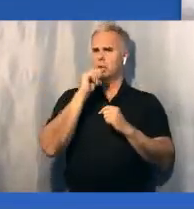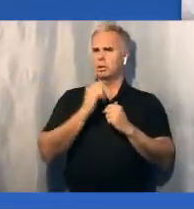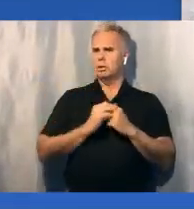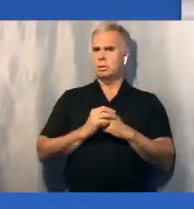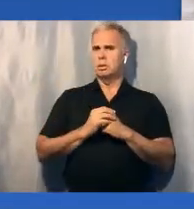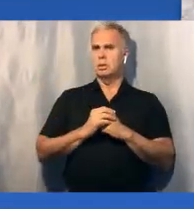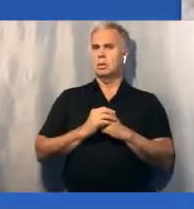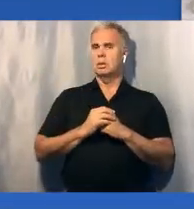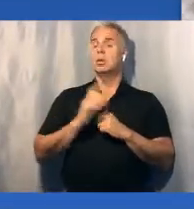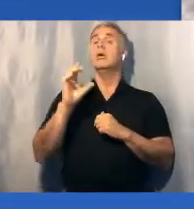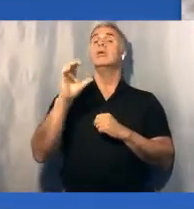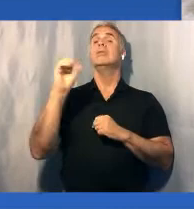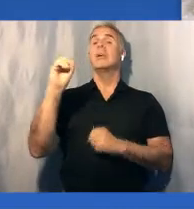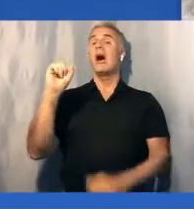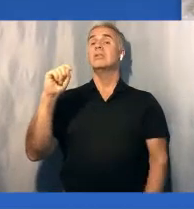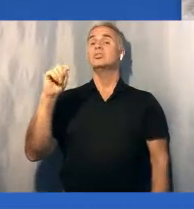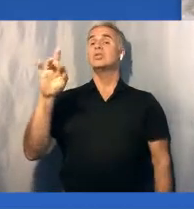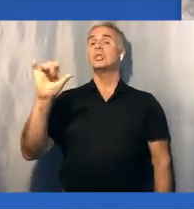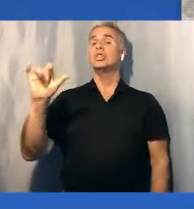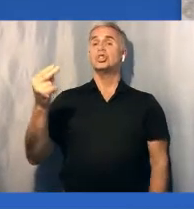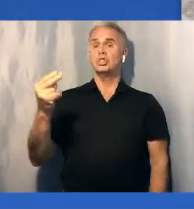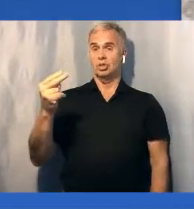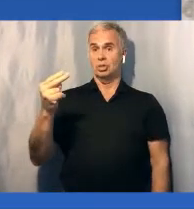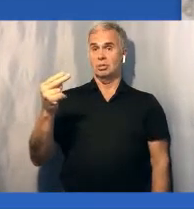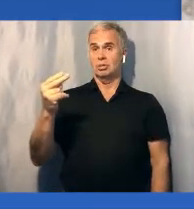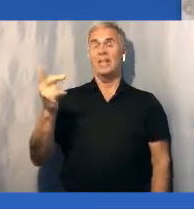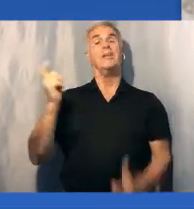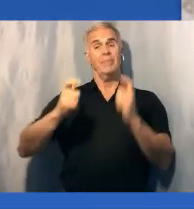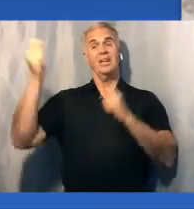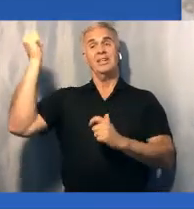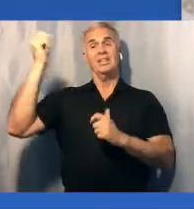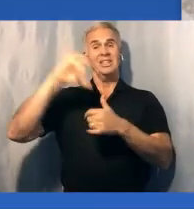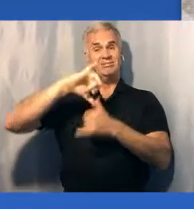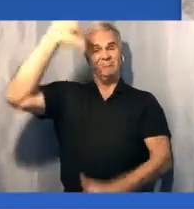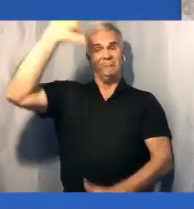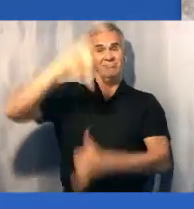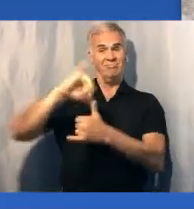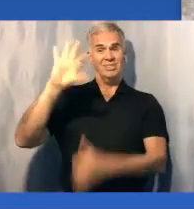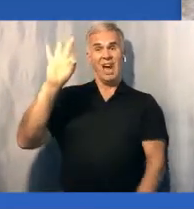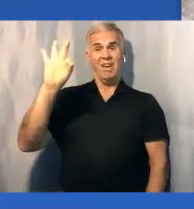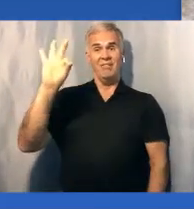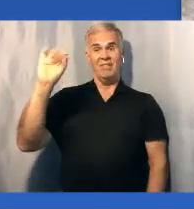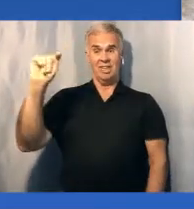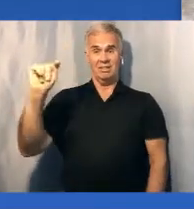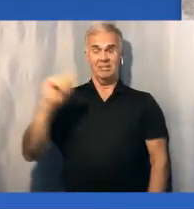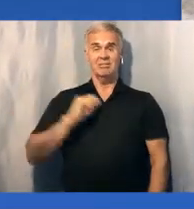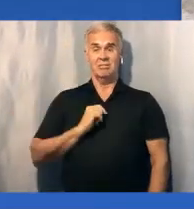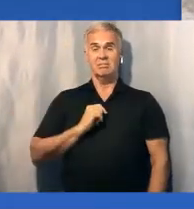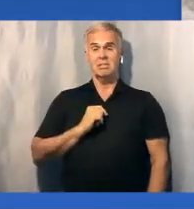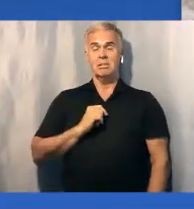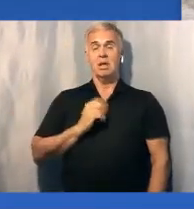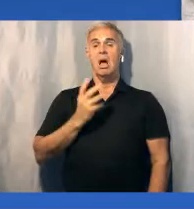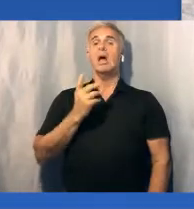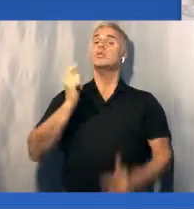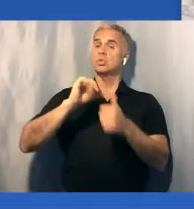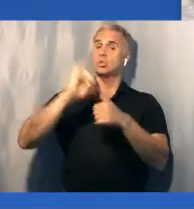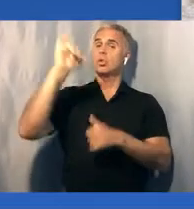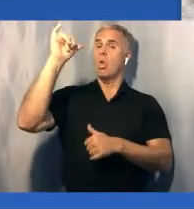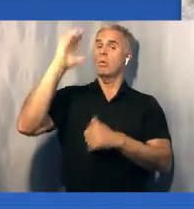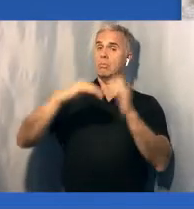Which is the biggest bird? The ostrich is the biggest of all birds. It stands nine feet high,